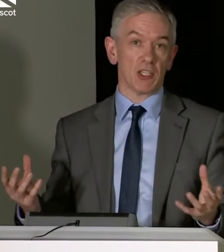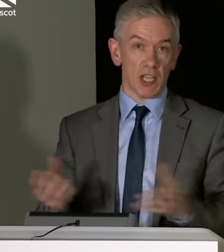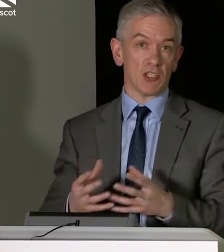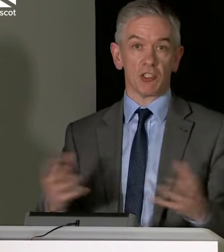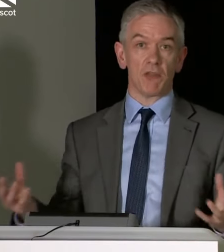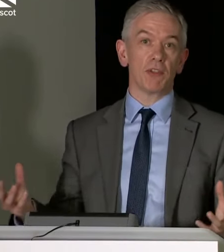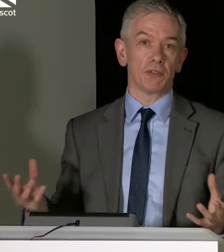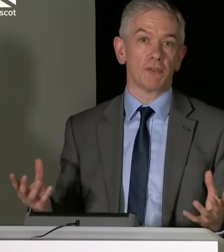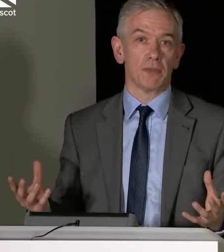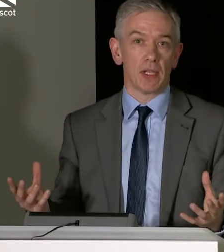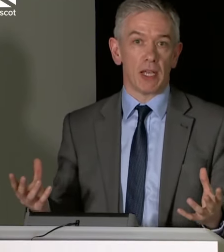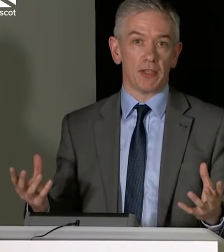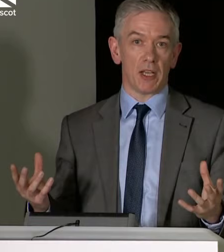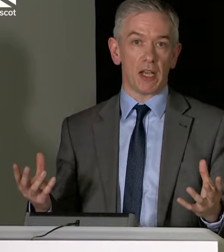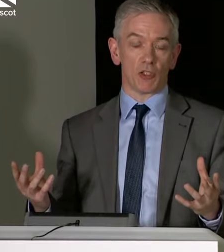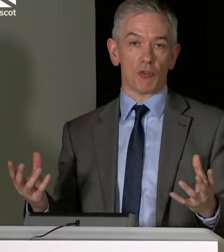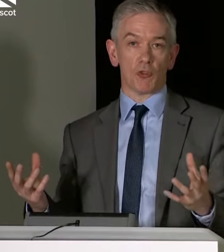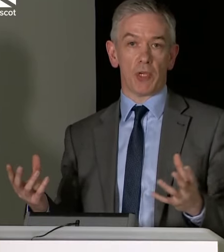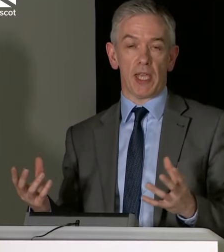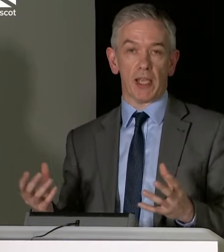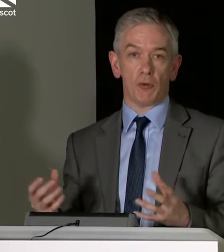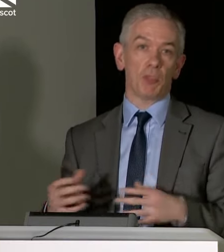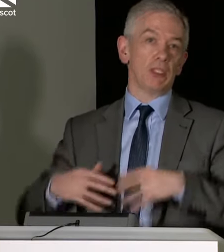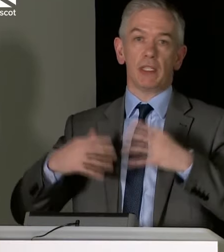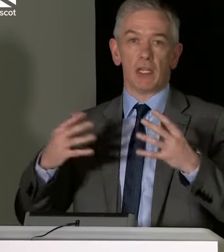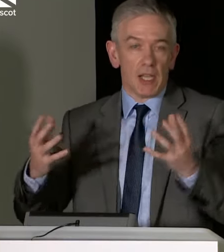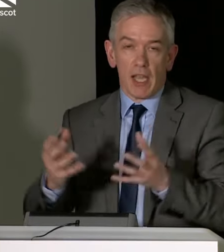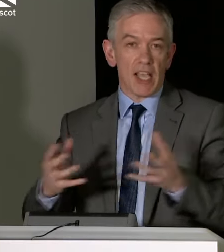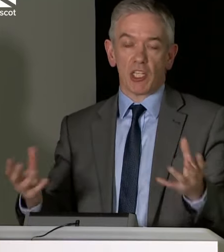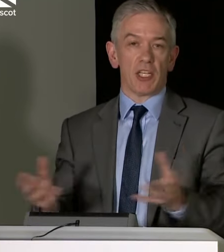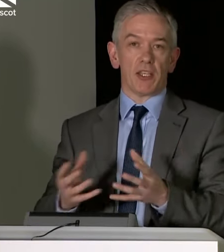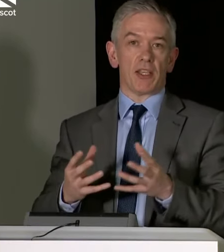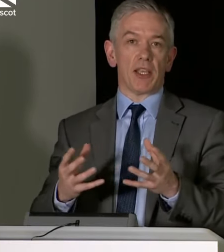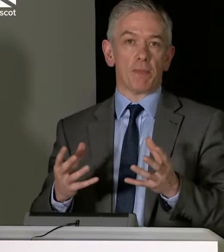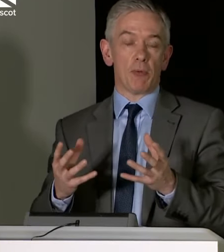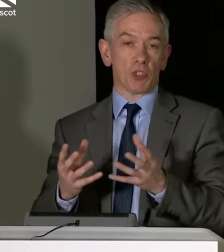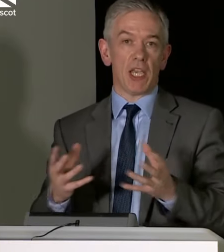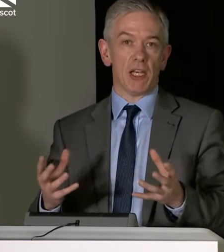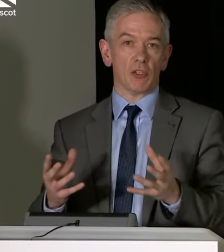has the answer to everything. And that as long as we completely escalate people's care